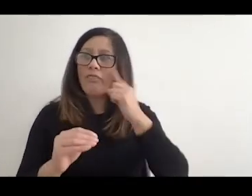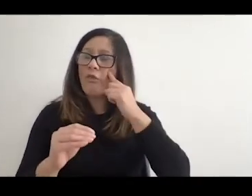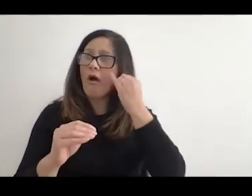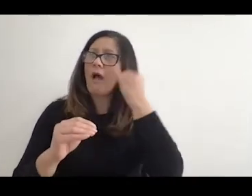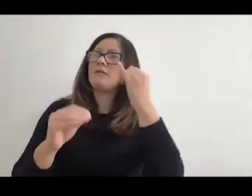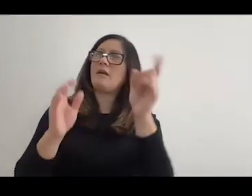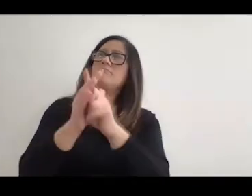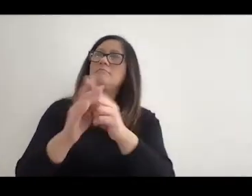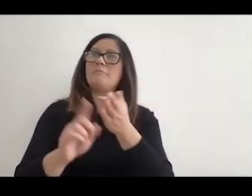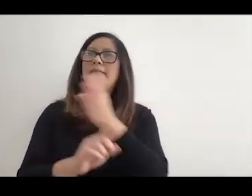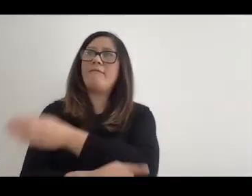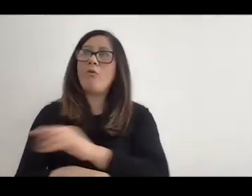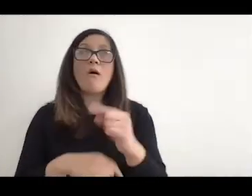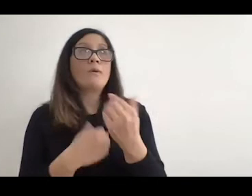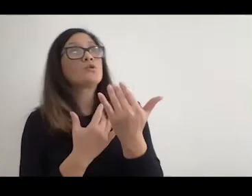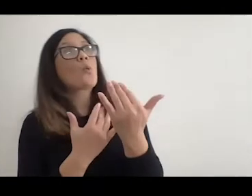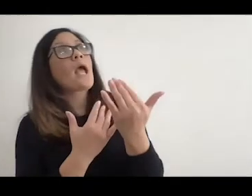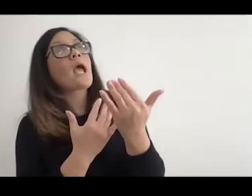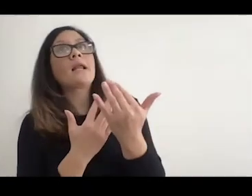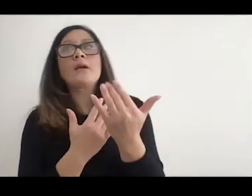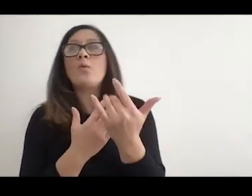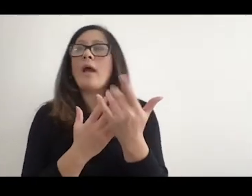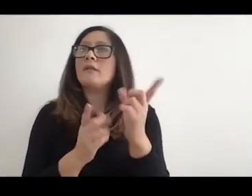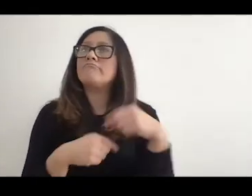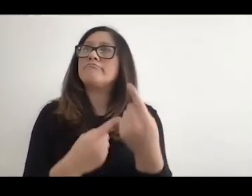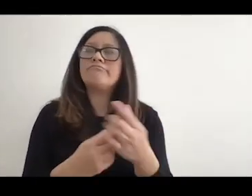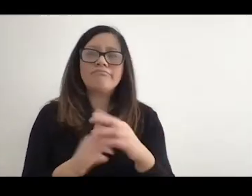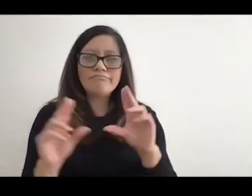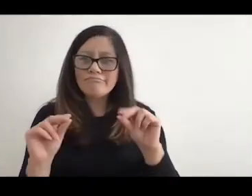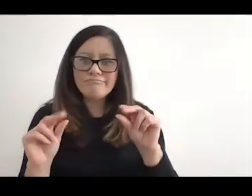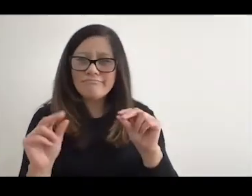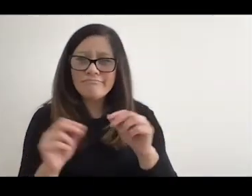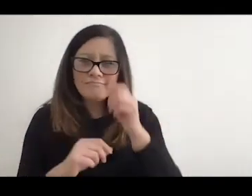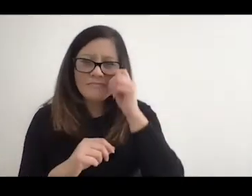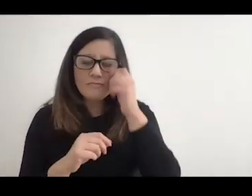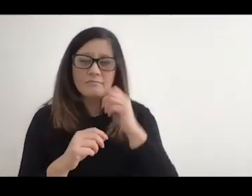just been waiting for the beautiful work that Izzy Camilleri's doing. Tommy is doing.